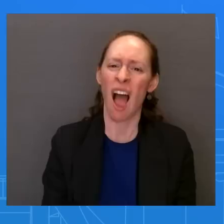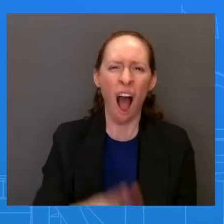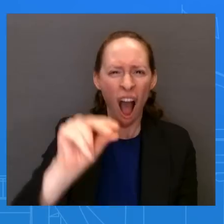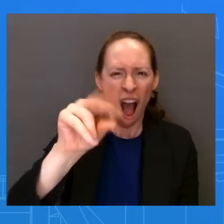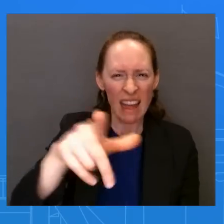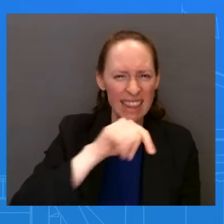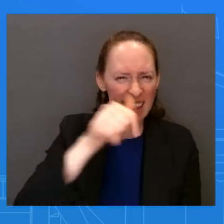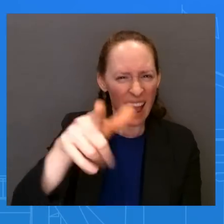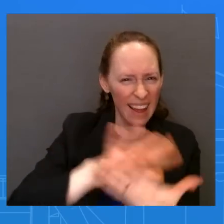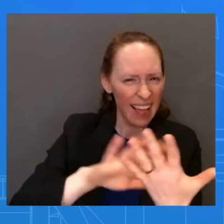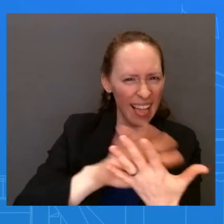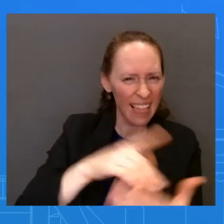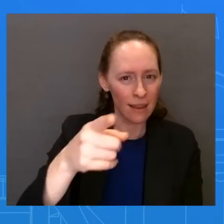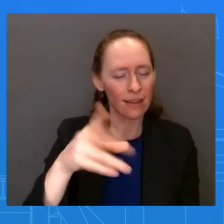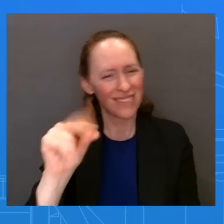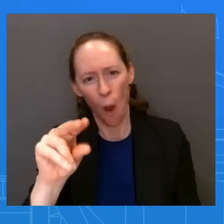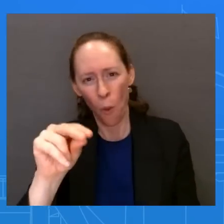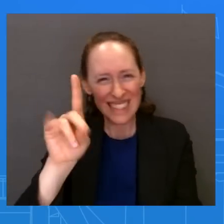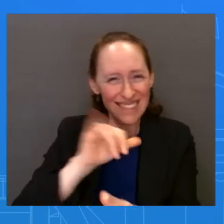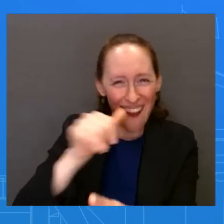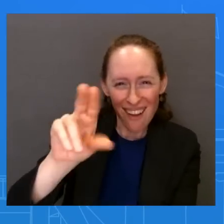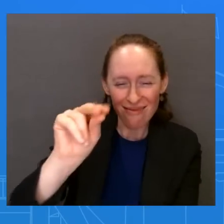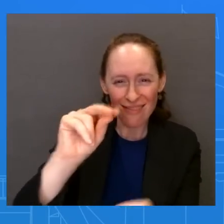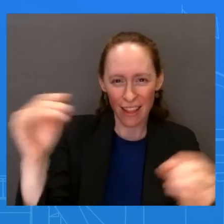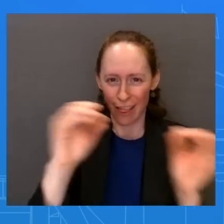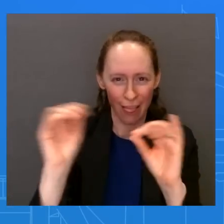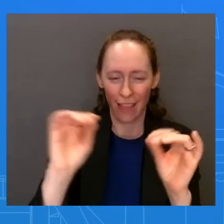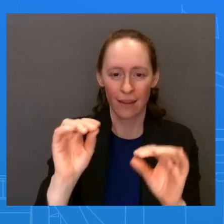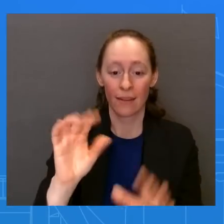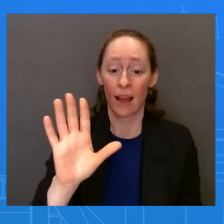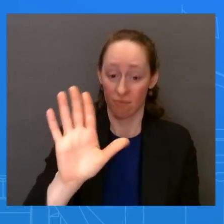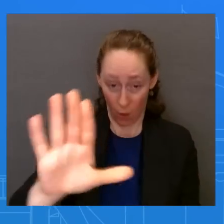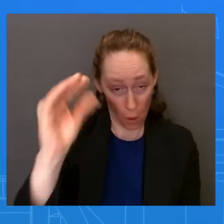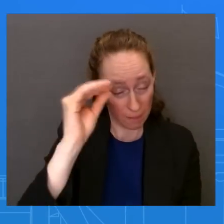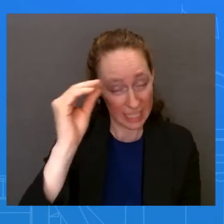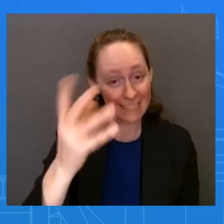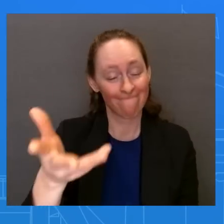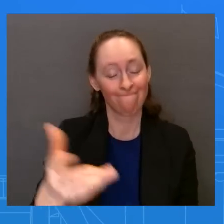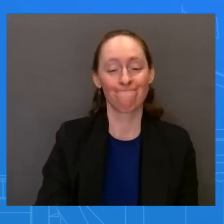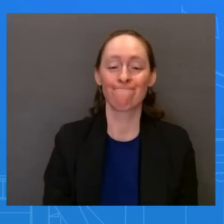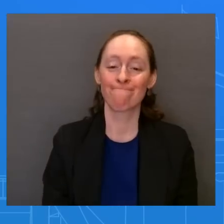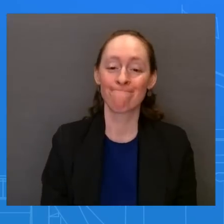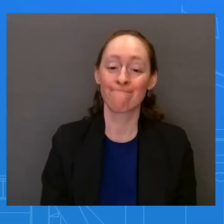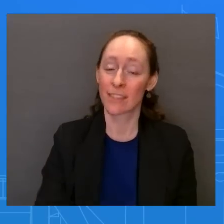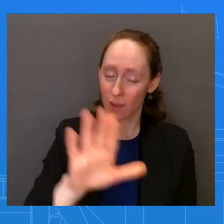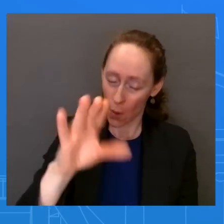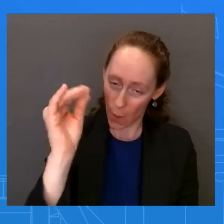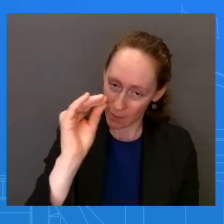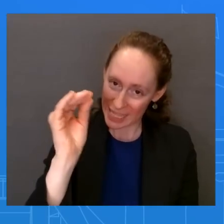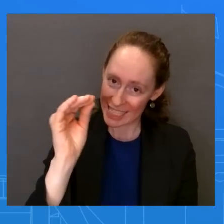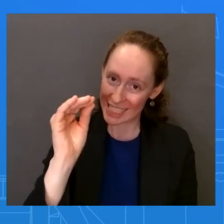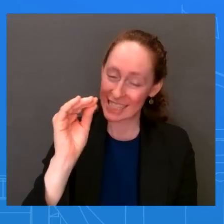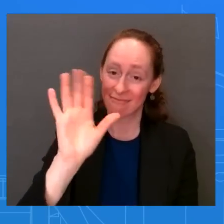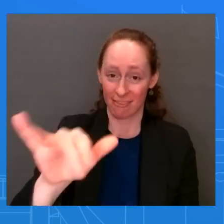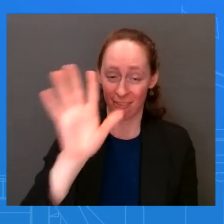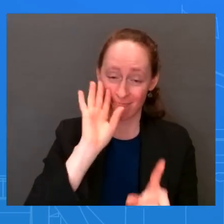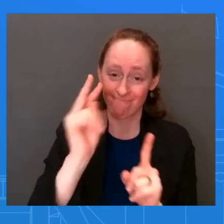Ms. Jean-Pierre: Well, it's your -- it's your opinion. The Press: You gave a non-answer answer. Ms. Jean-Pierre: It's your opinion. It's your opinion. That is your opinion. The Press: It's a fact. Ms. Jean-Pierre: Go ahead. Go ahead. Go ahead. The Press: I have two domestic questions today.